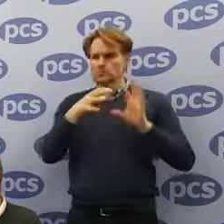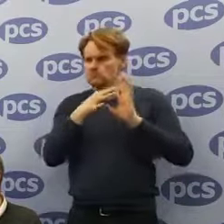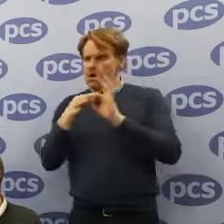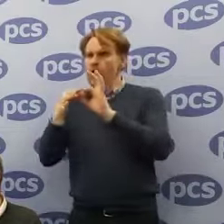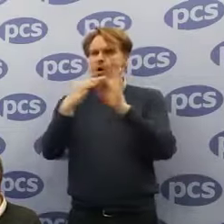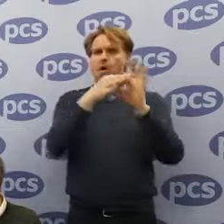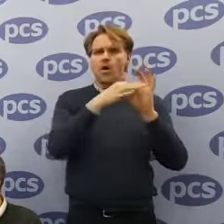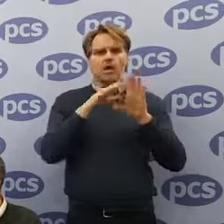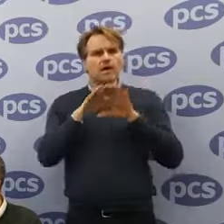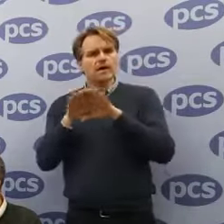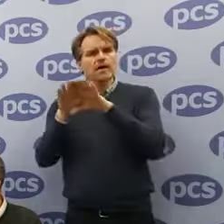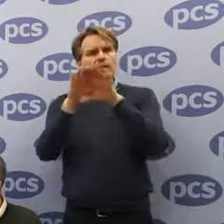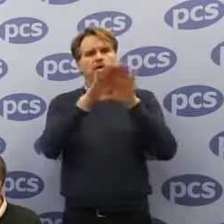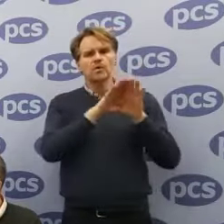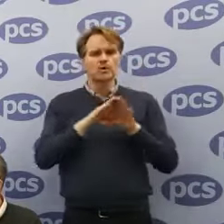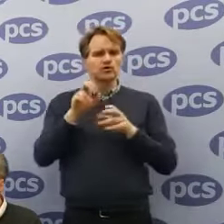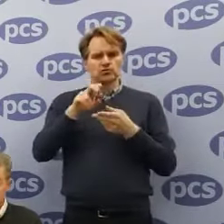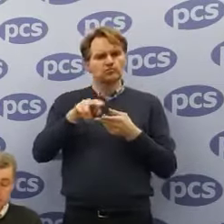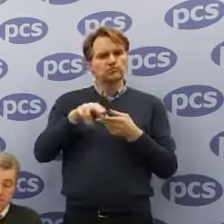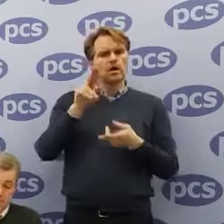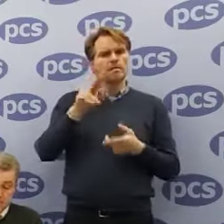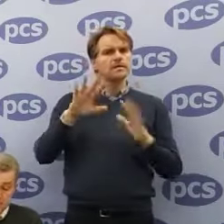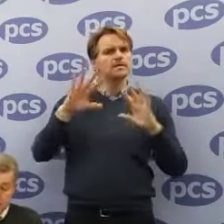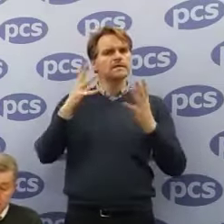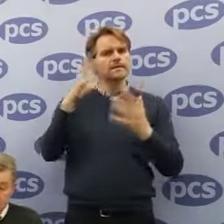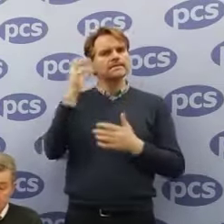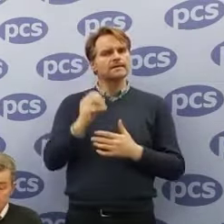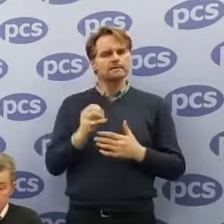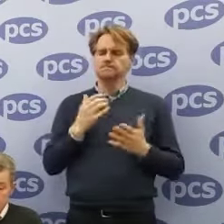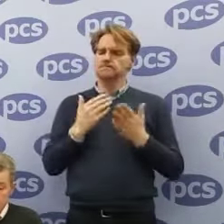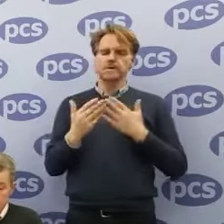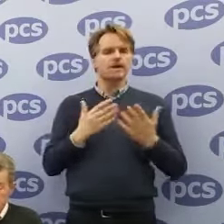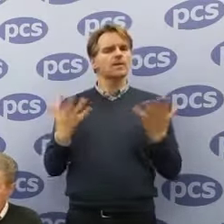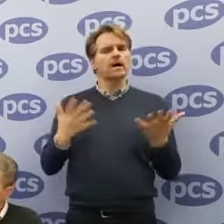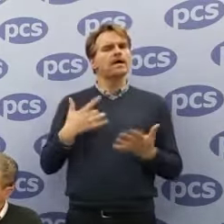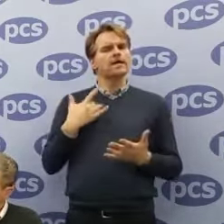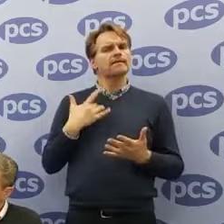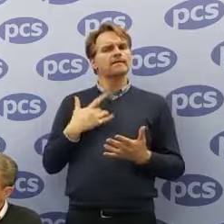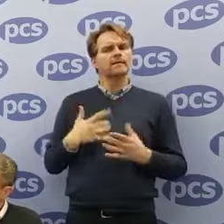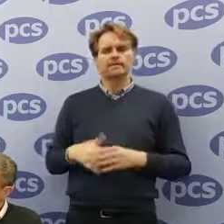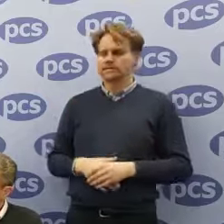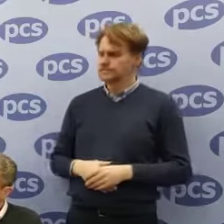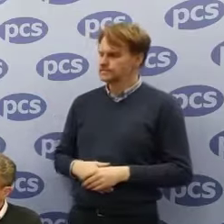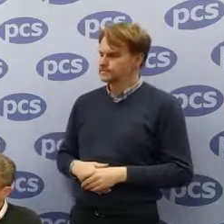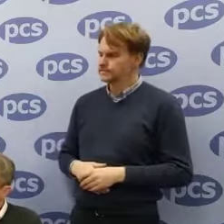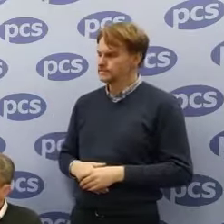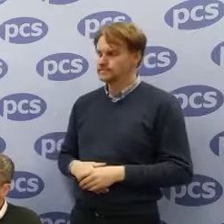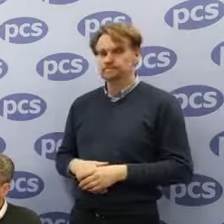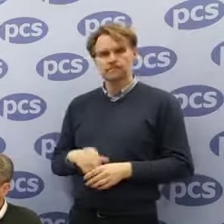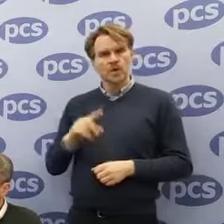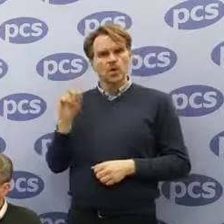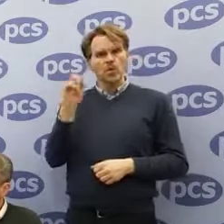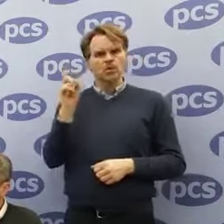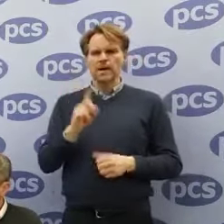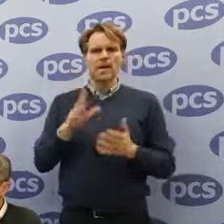that's what we want to get for people. Okay thank you and Stuart asks what can we do about those members who just couldn't be bothered to vote last time